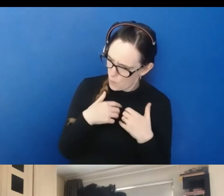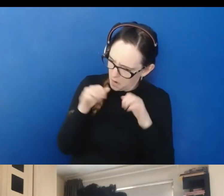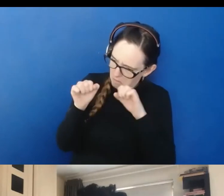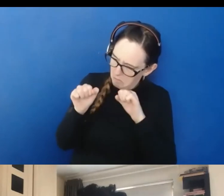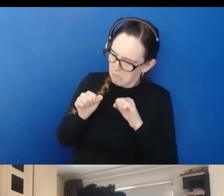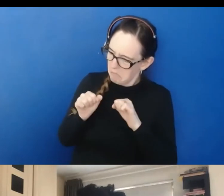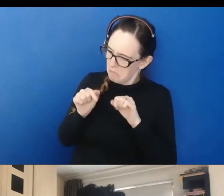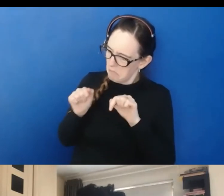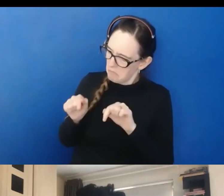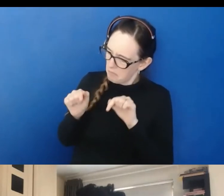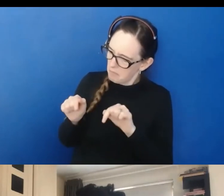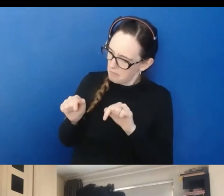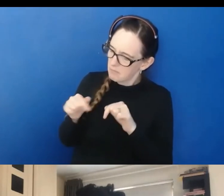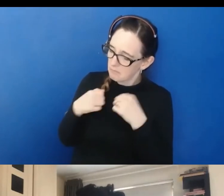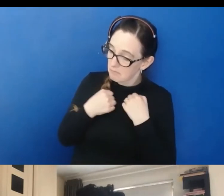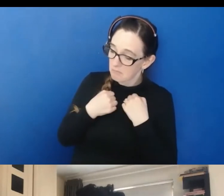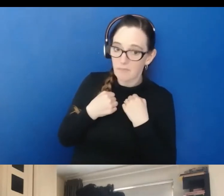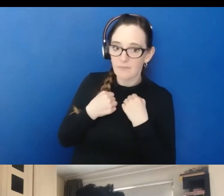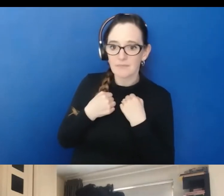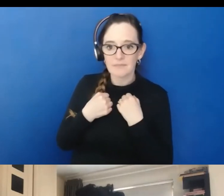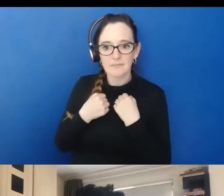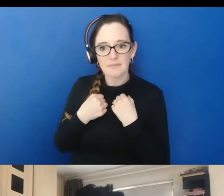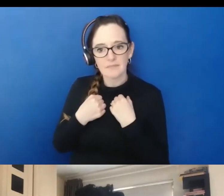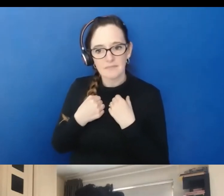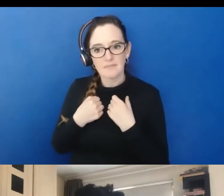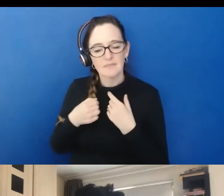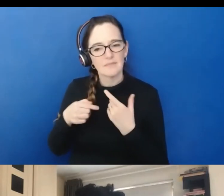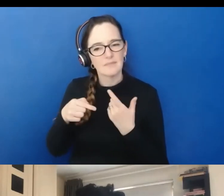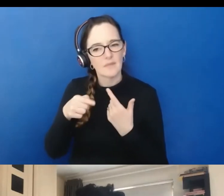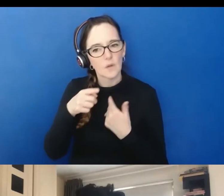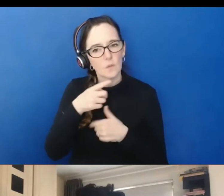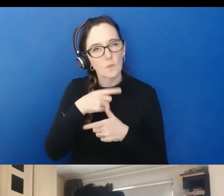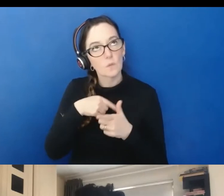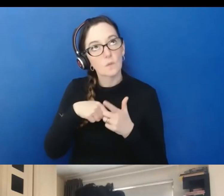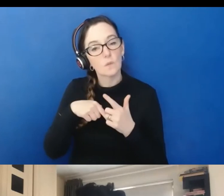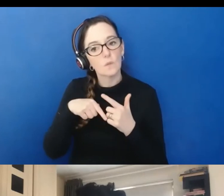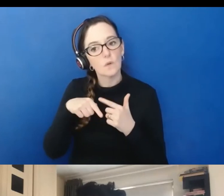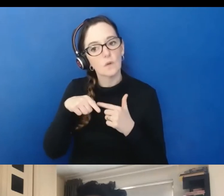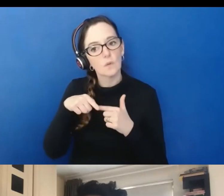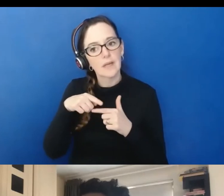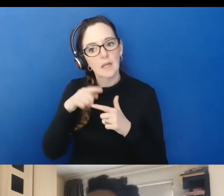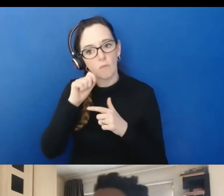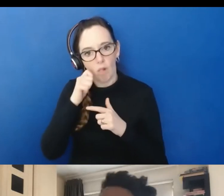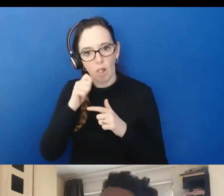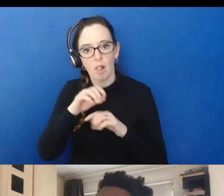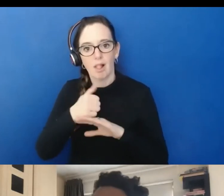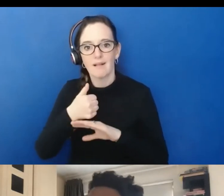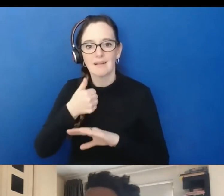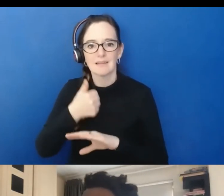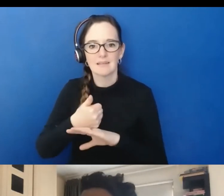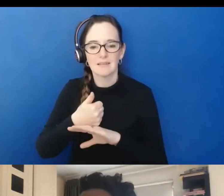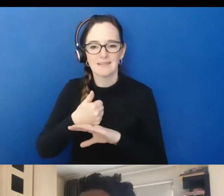We will actually do a piece that's in situ in Kunst-Werke Institution in September in